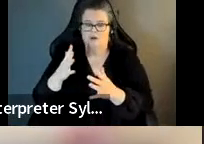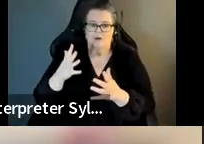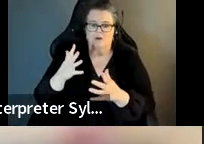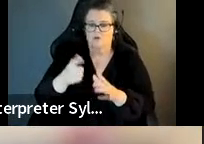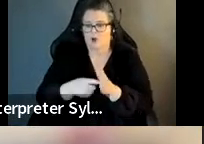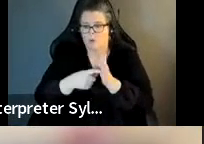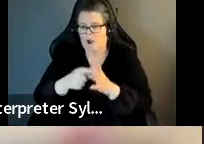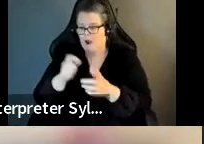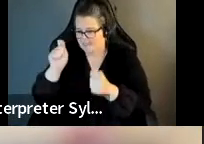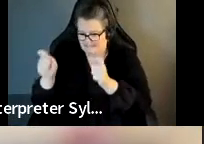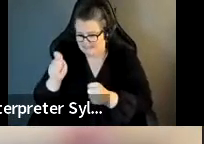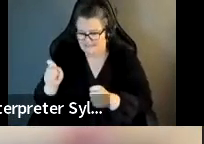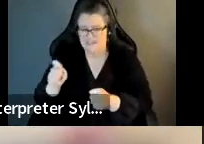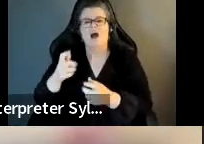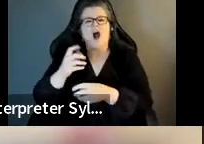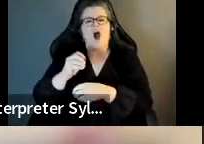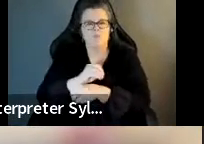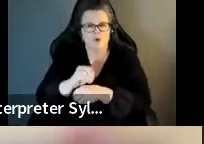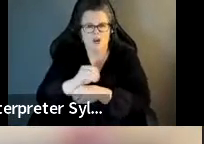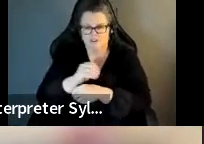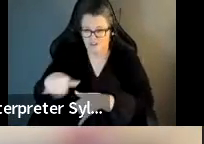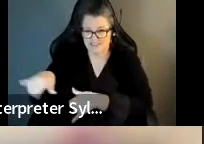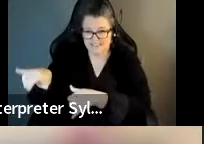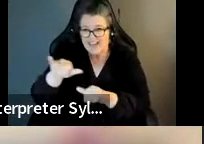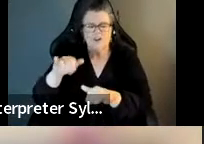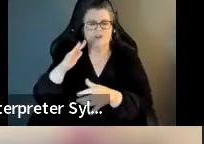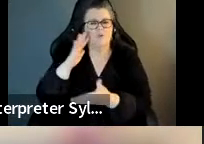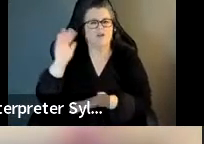lessen the use of the equipment for its intended diagnostic purposes.